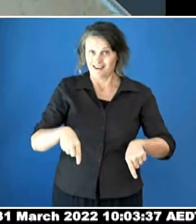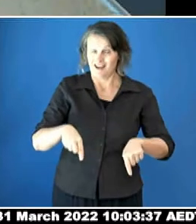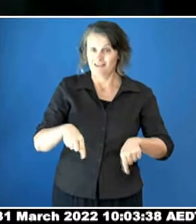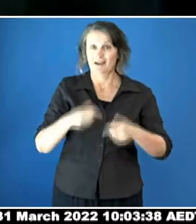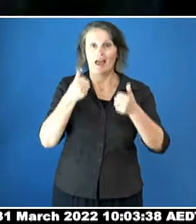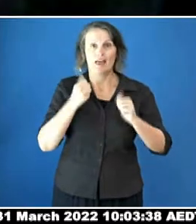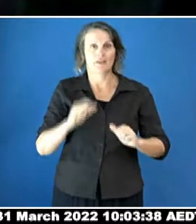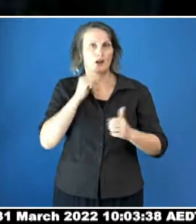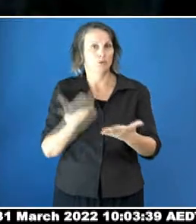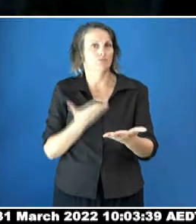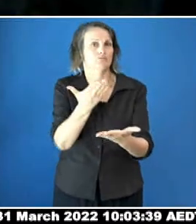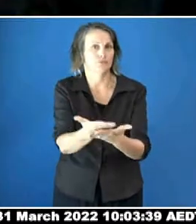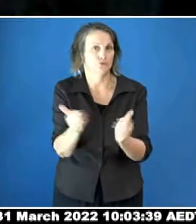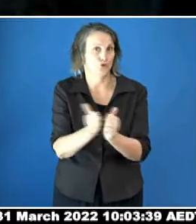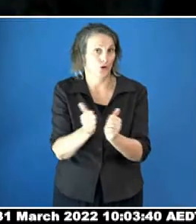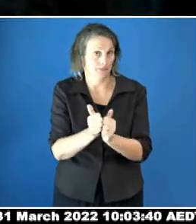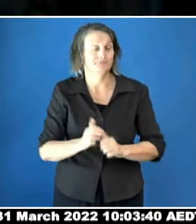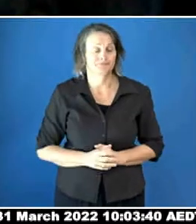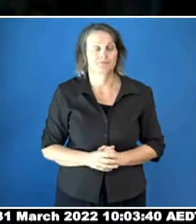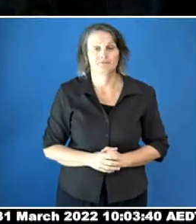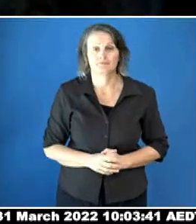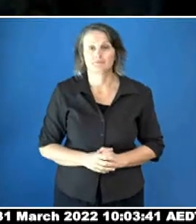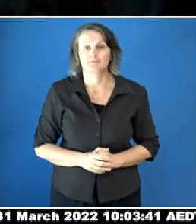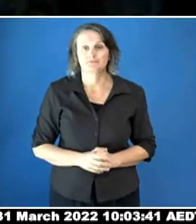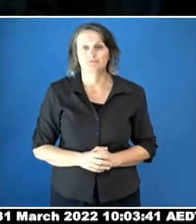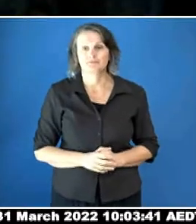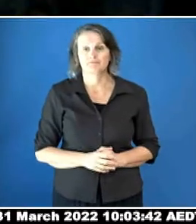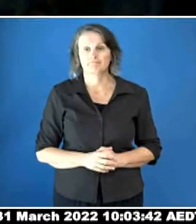tenders after making some opening remarks, if the Commission pleases.